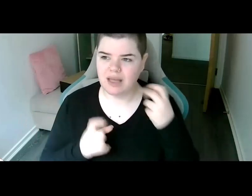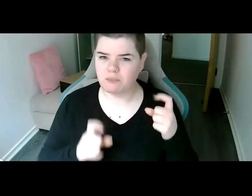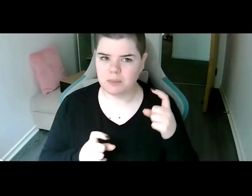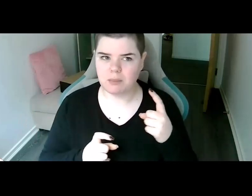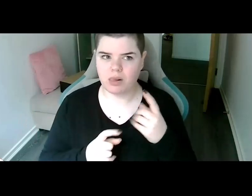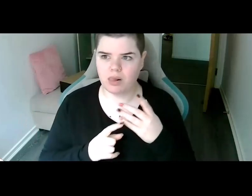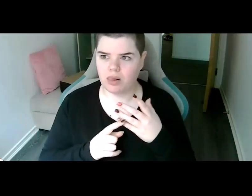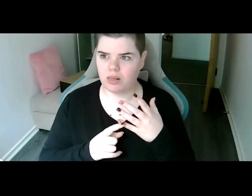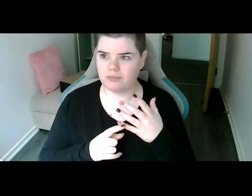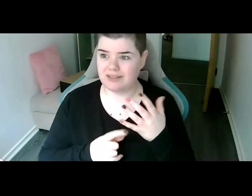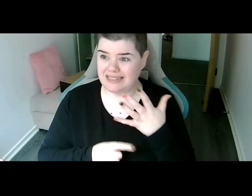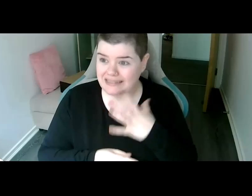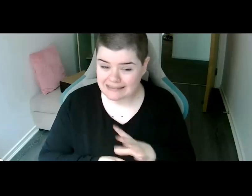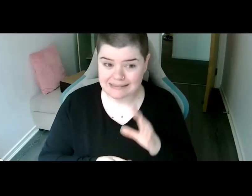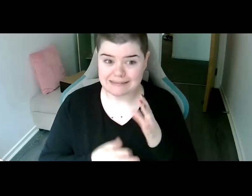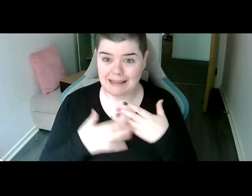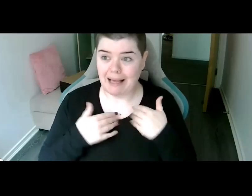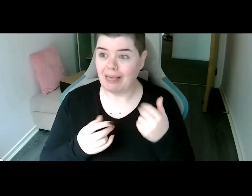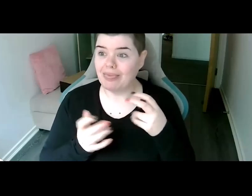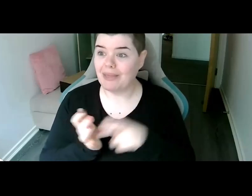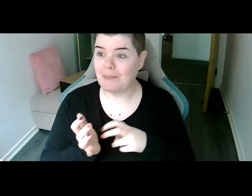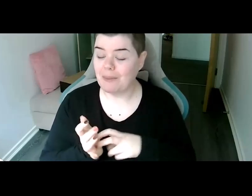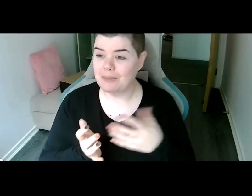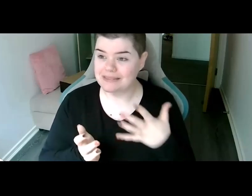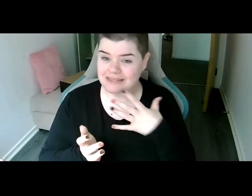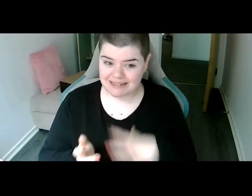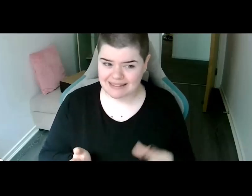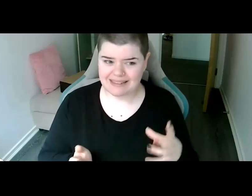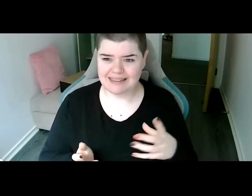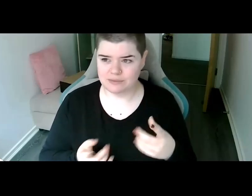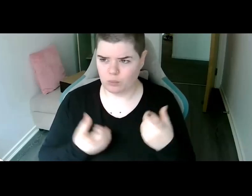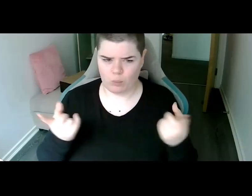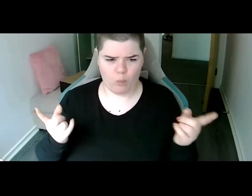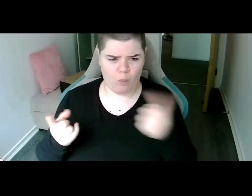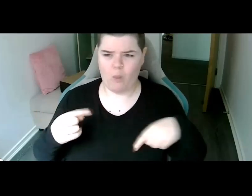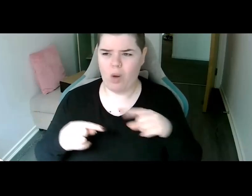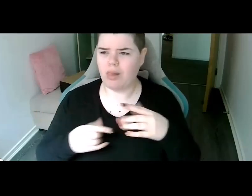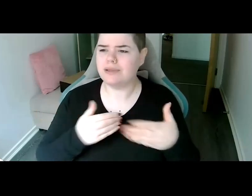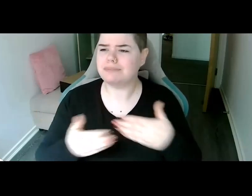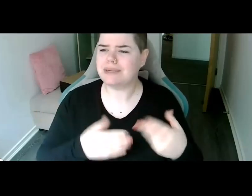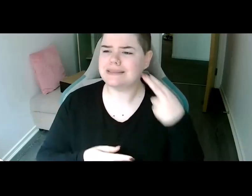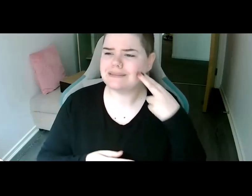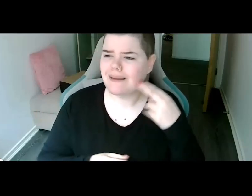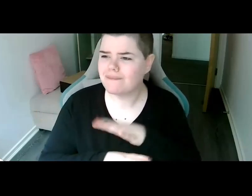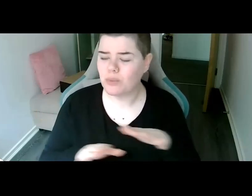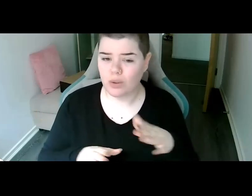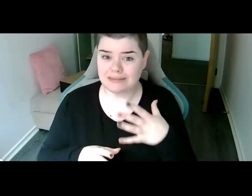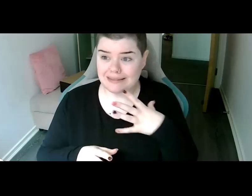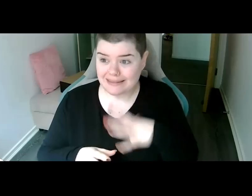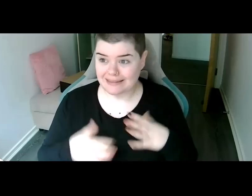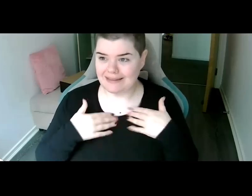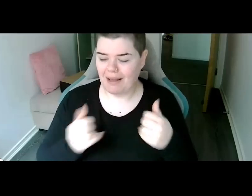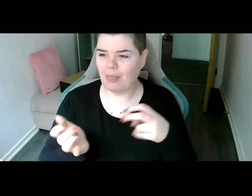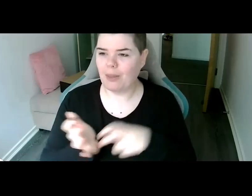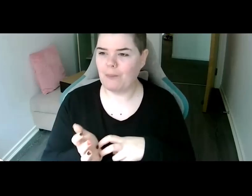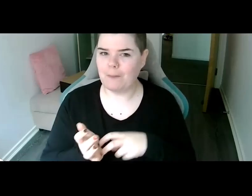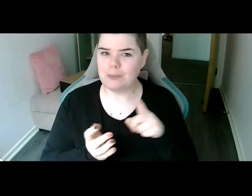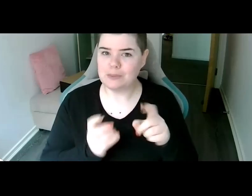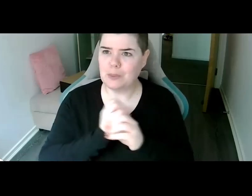We find that lots of deaf people actually do need to engage with healthcare services, but they don't, you know whether deaf or hearing,